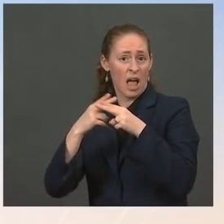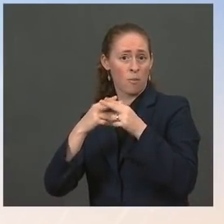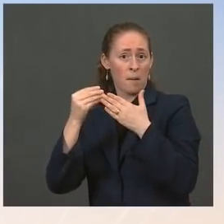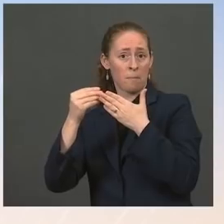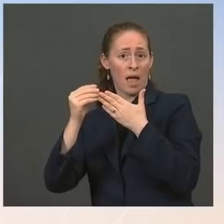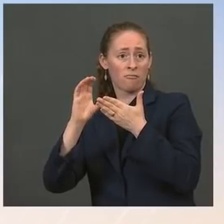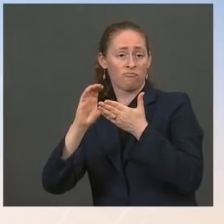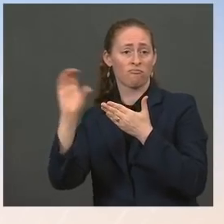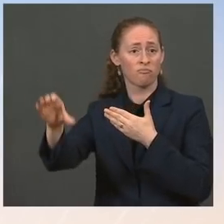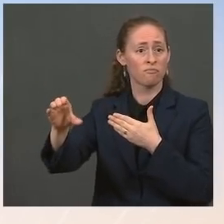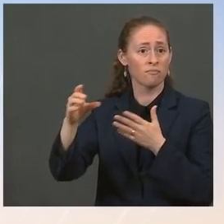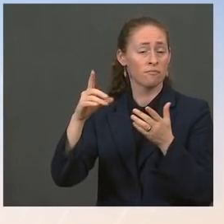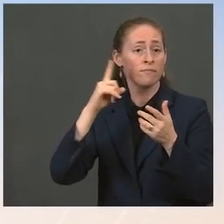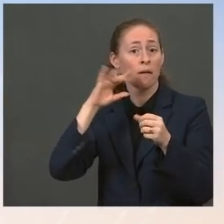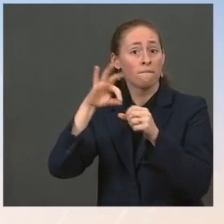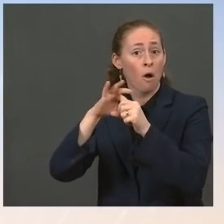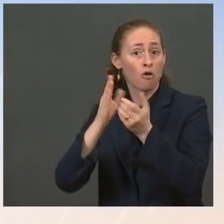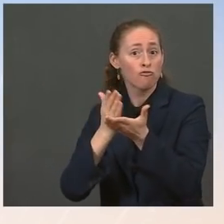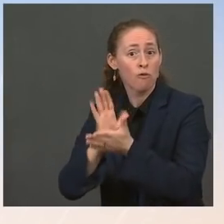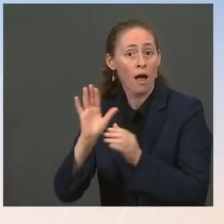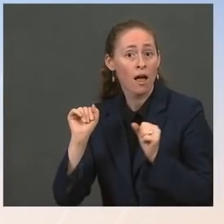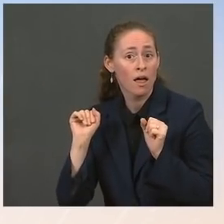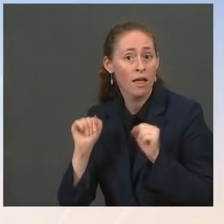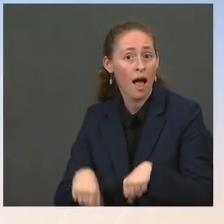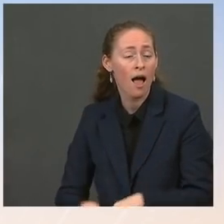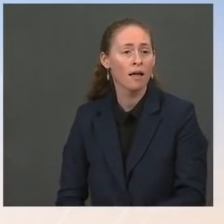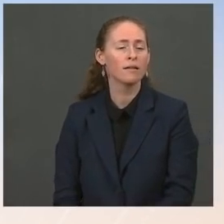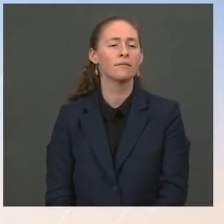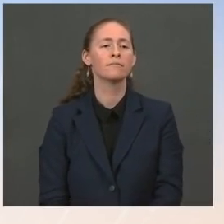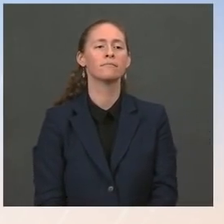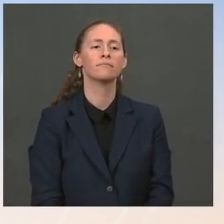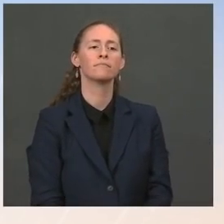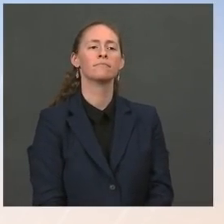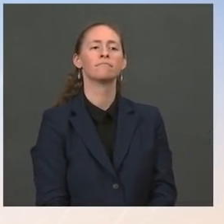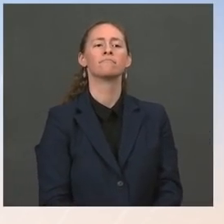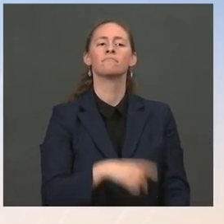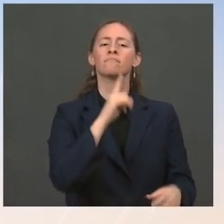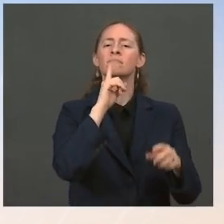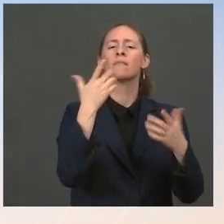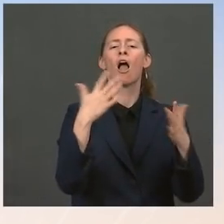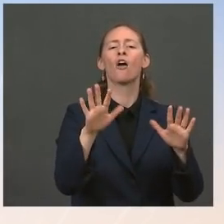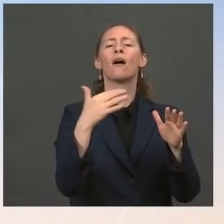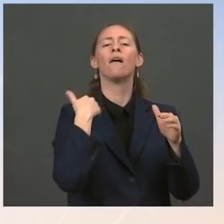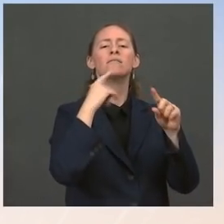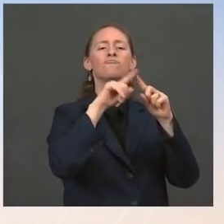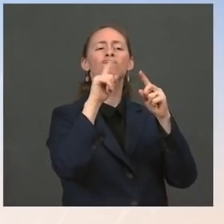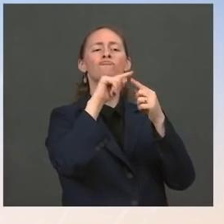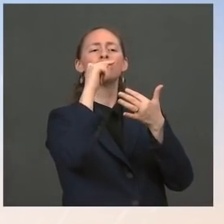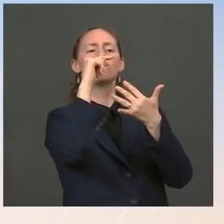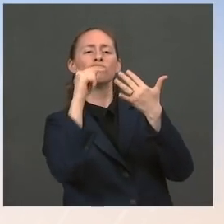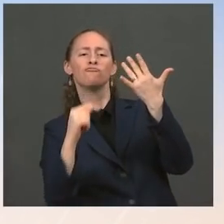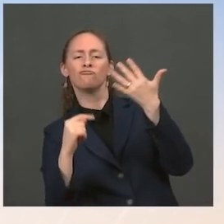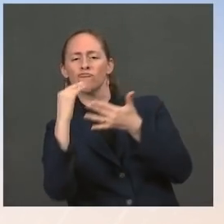Ms. Psaki: The President was just simply conveying that there are a range of options that leaders on the Hill are discussing. I think you all have reported that,